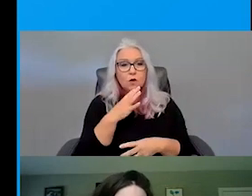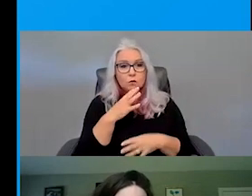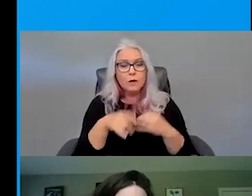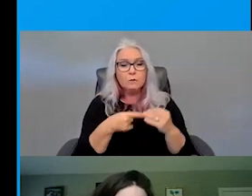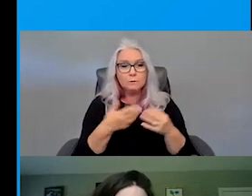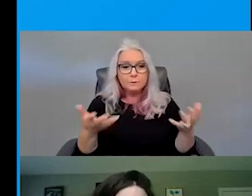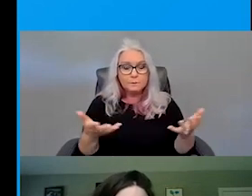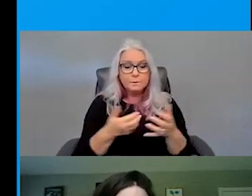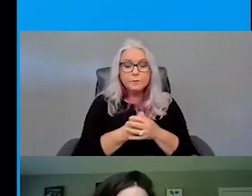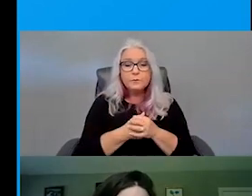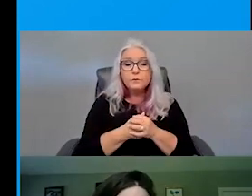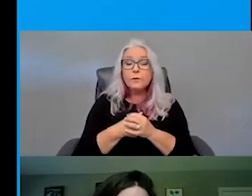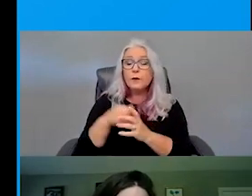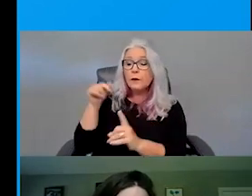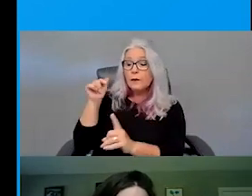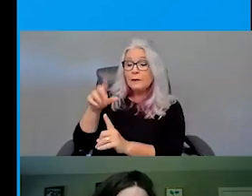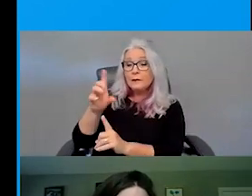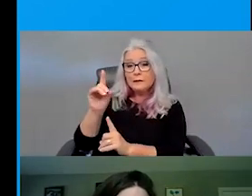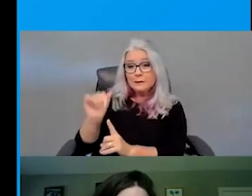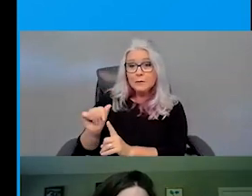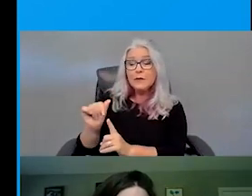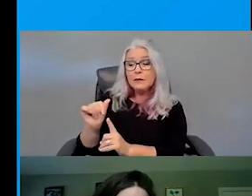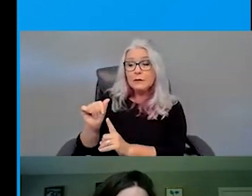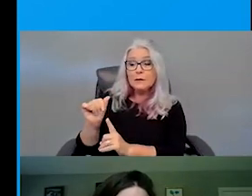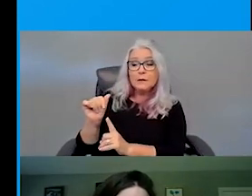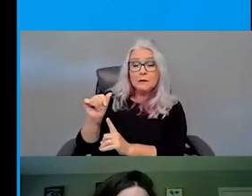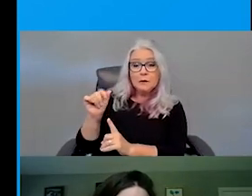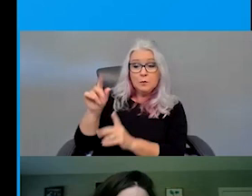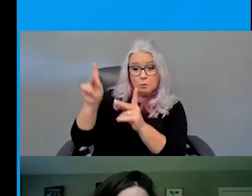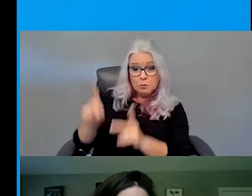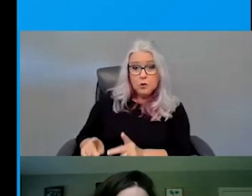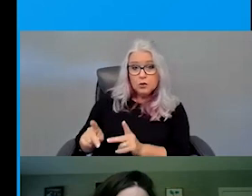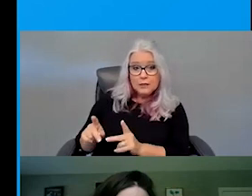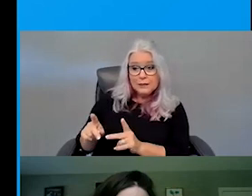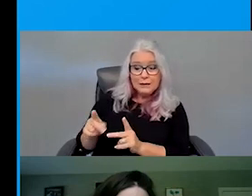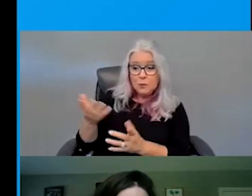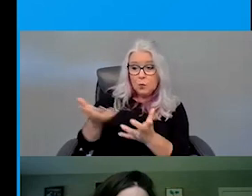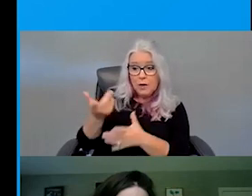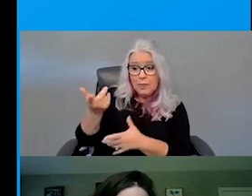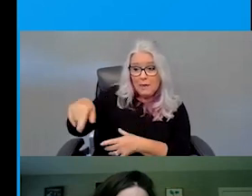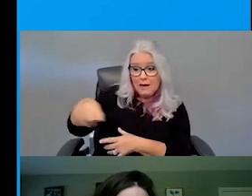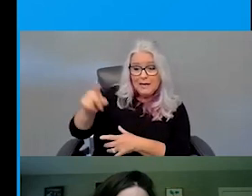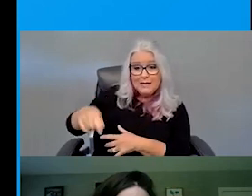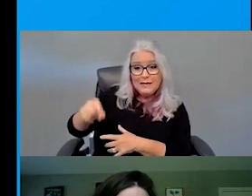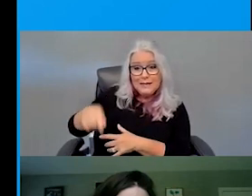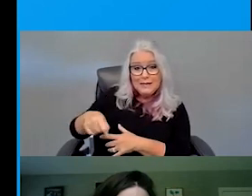And on this page is a little box that has emergency preparedness checklist with a pen on it. So